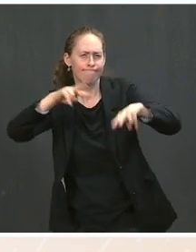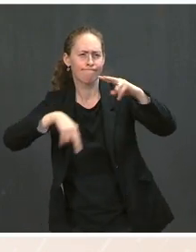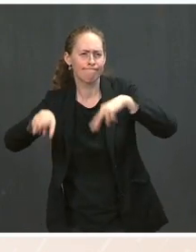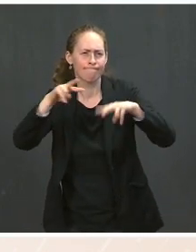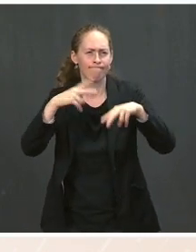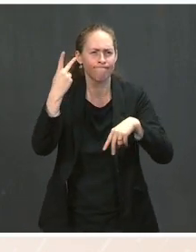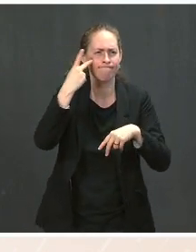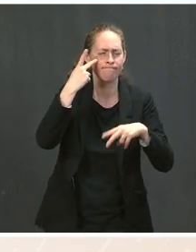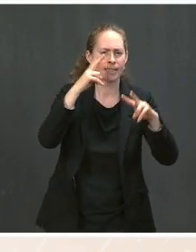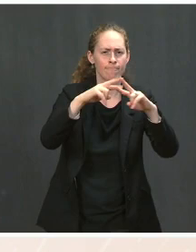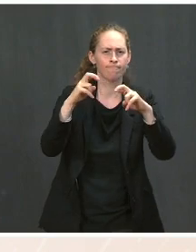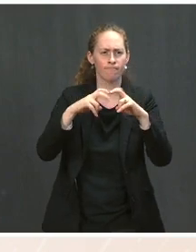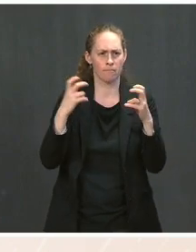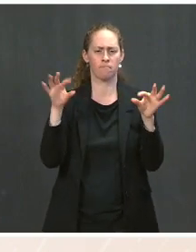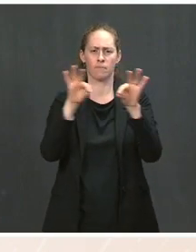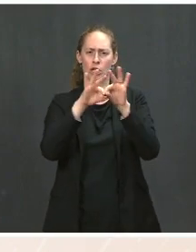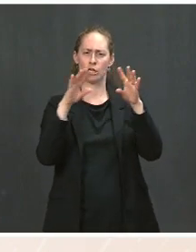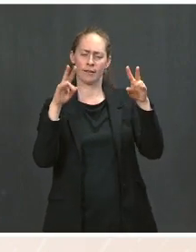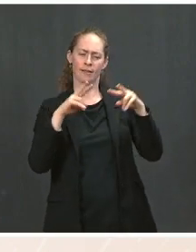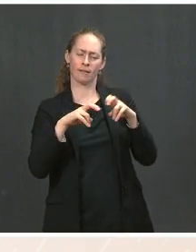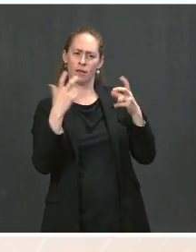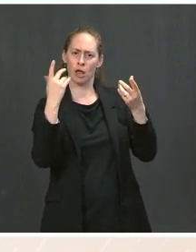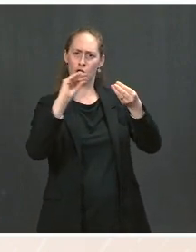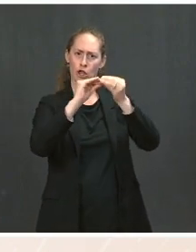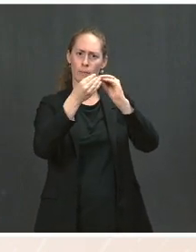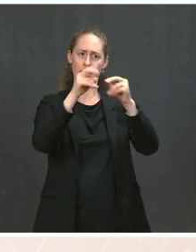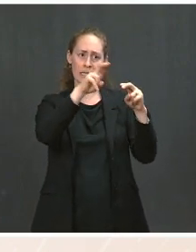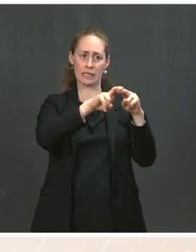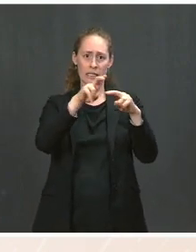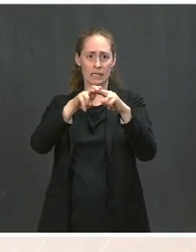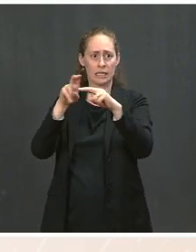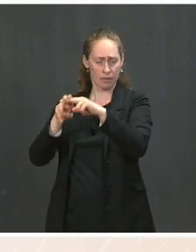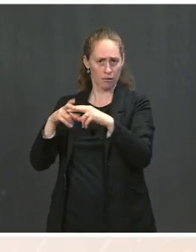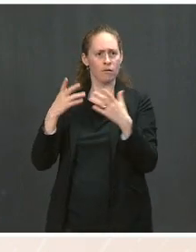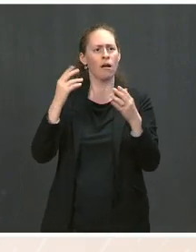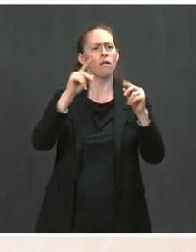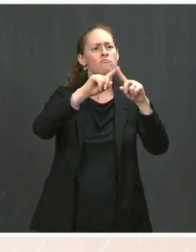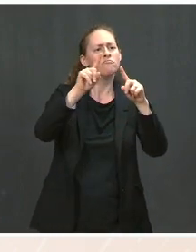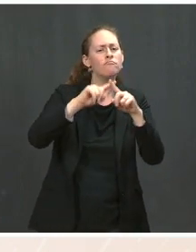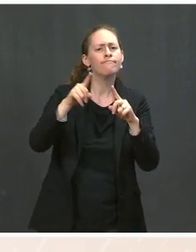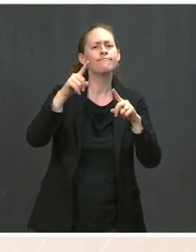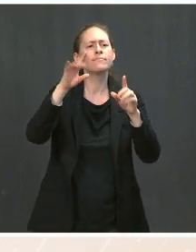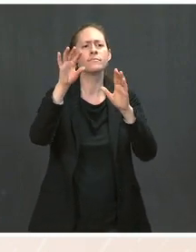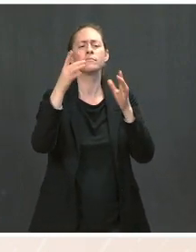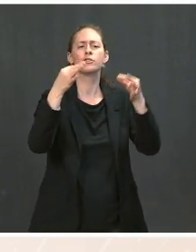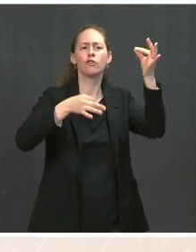but they'll also look at the Court's role in the constitutional system, the length of service, the turnover of justices,